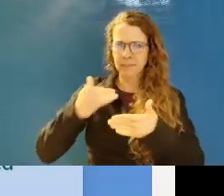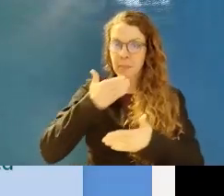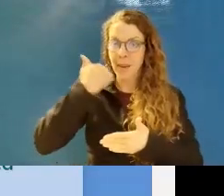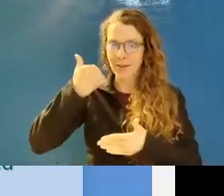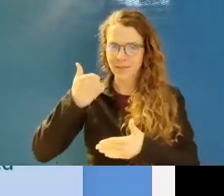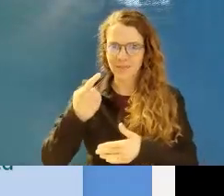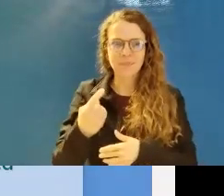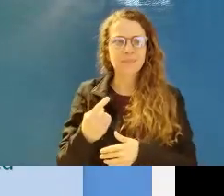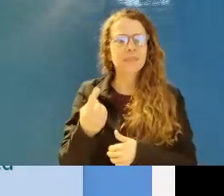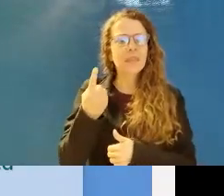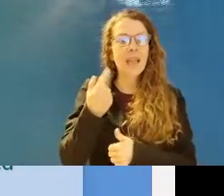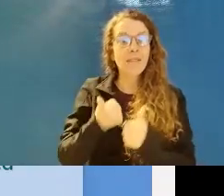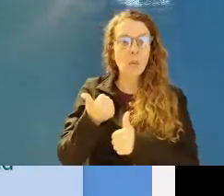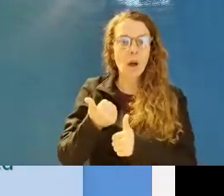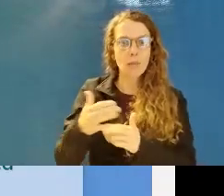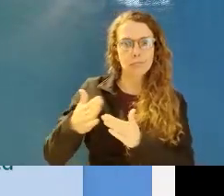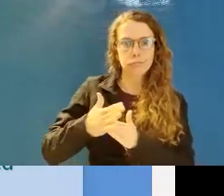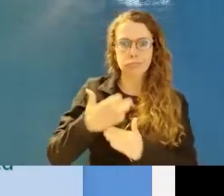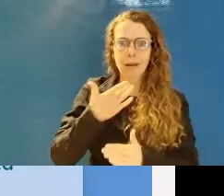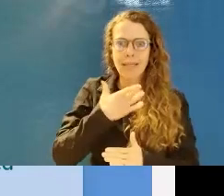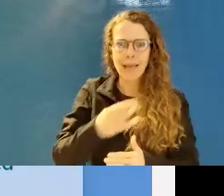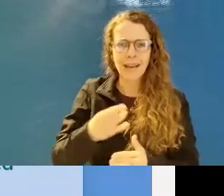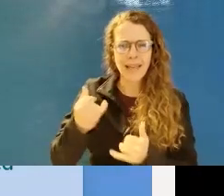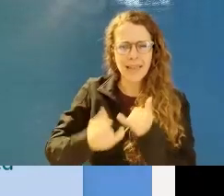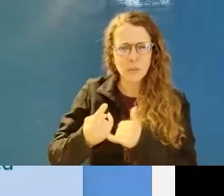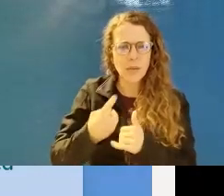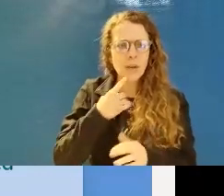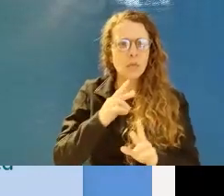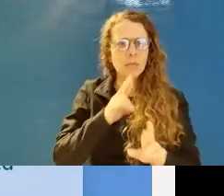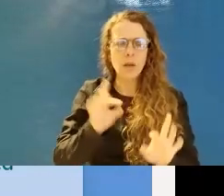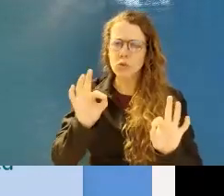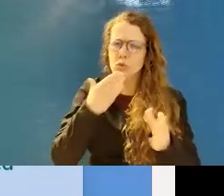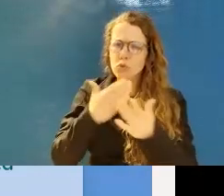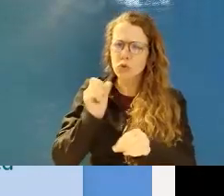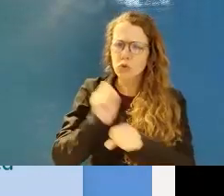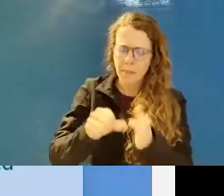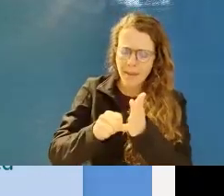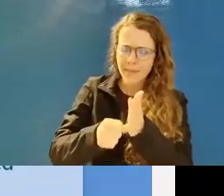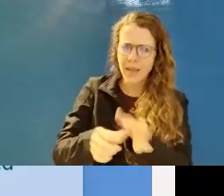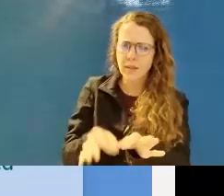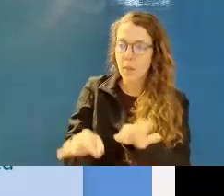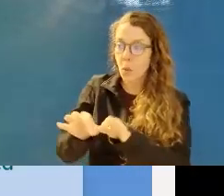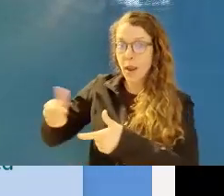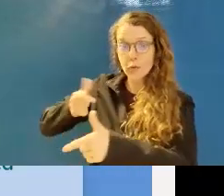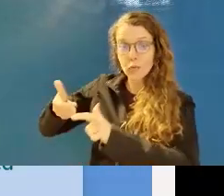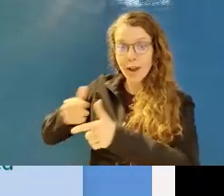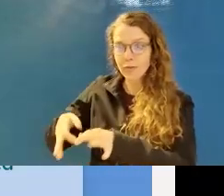So the one that everyone liked was that last one, your response does a great job of emphasizing the importance of interaction in language development.